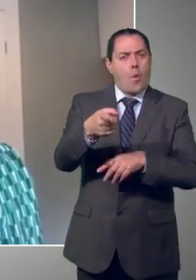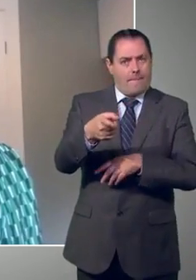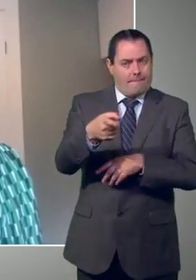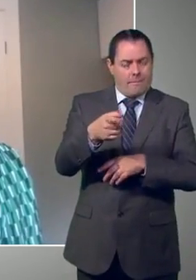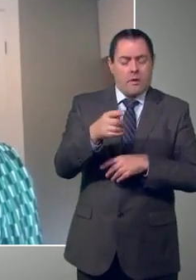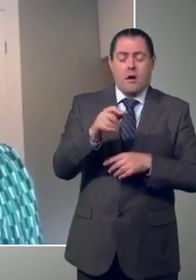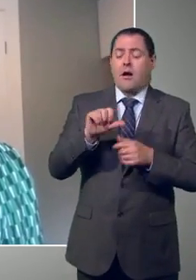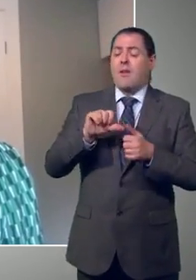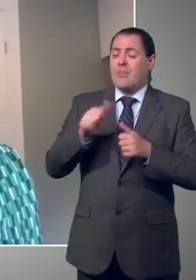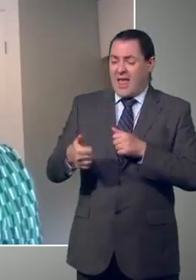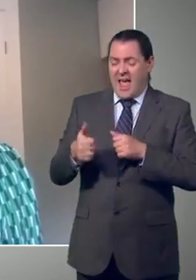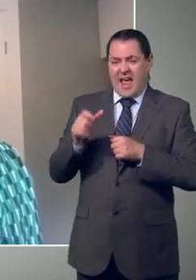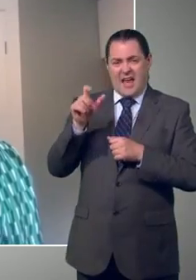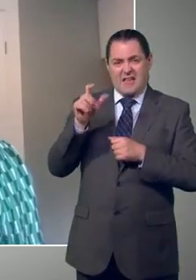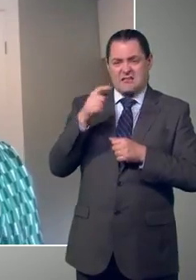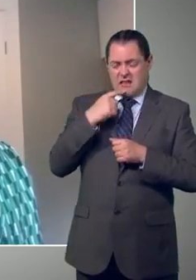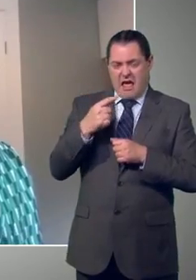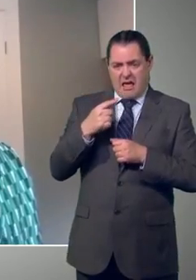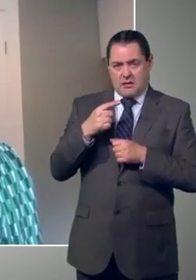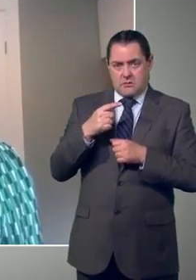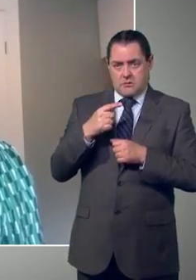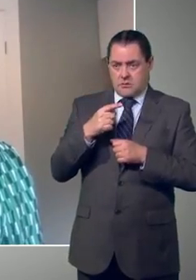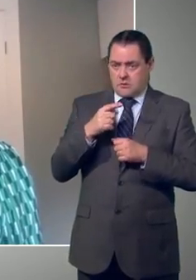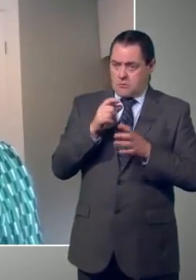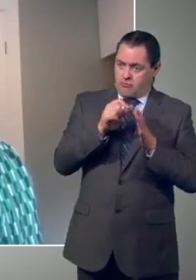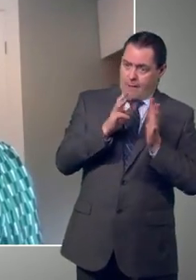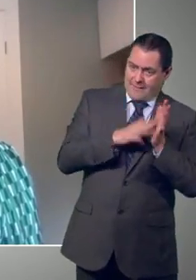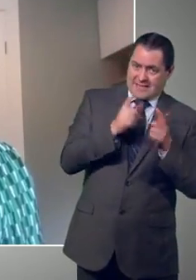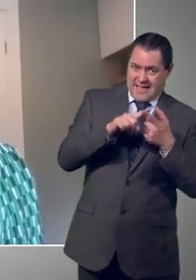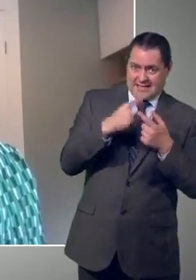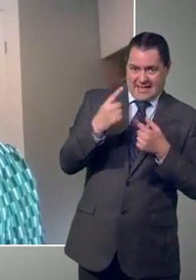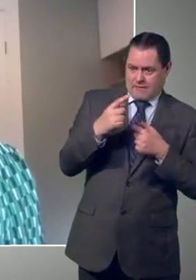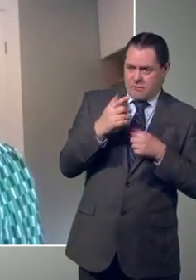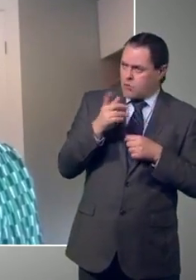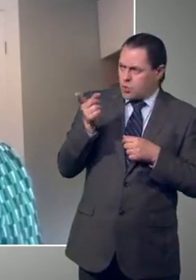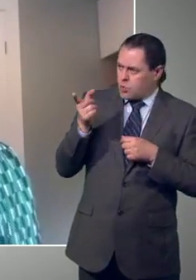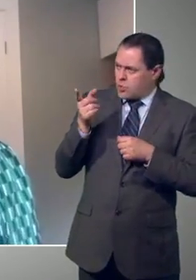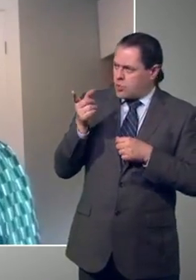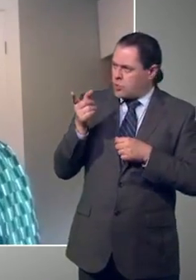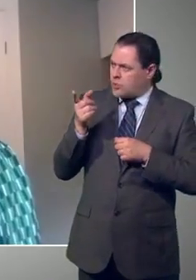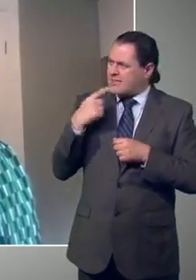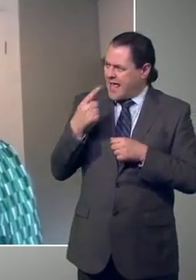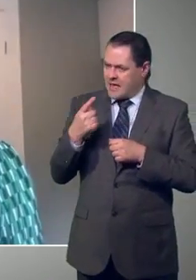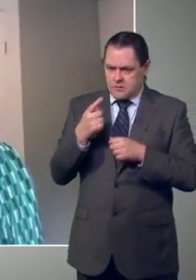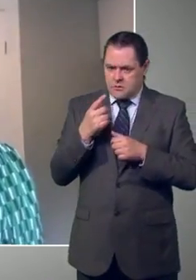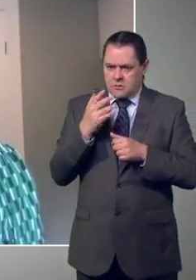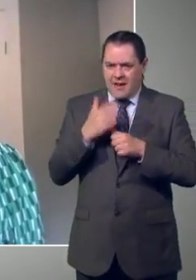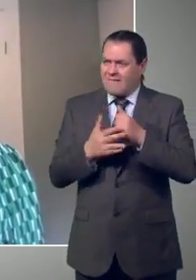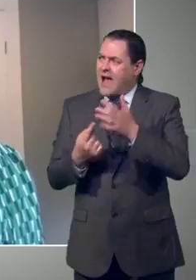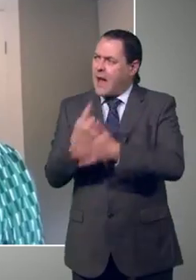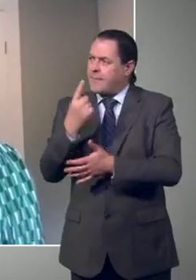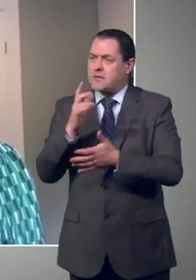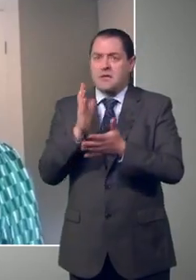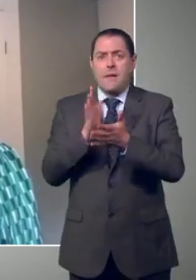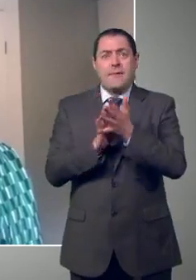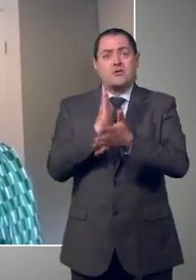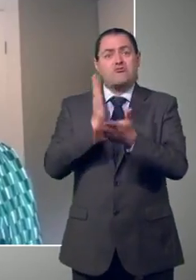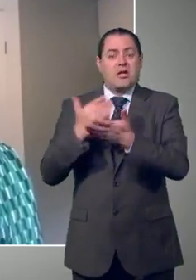minister subsequently found out that hadn't happened, he said far from putting a shield